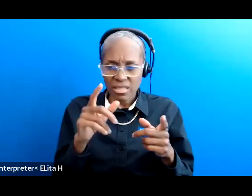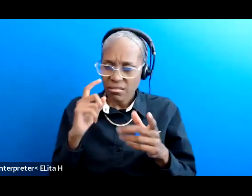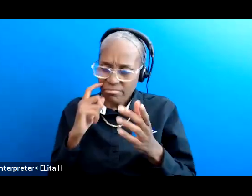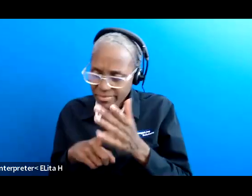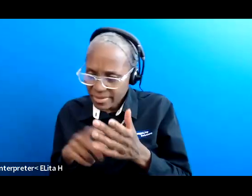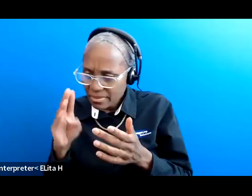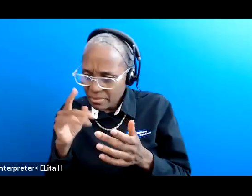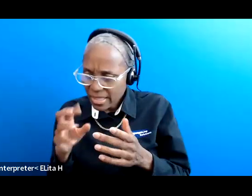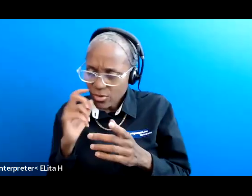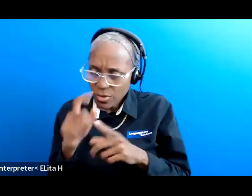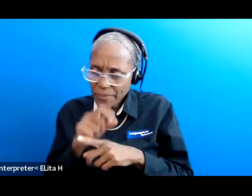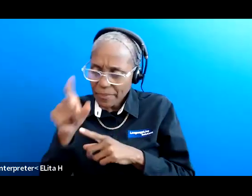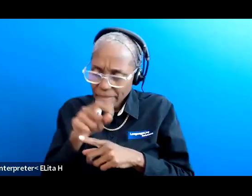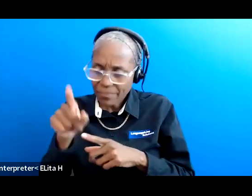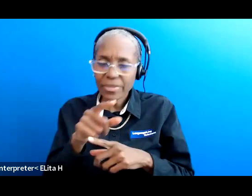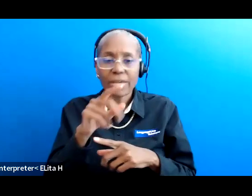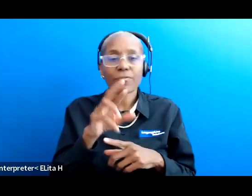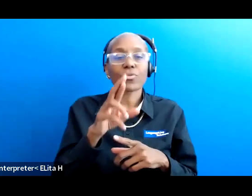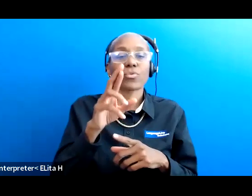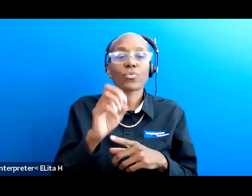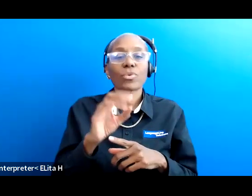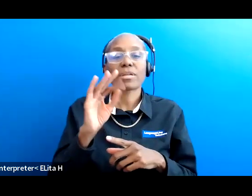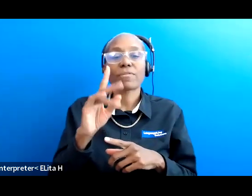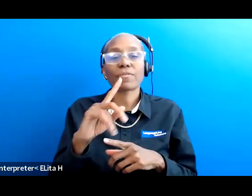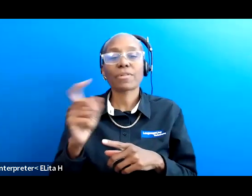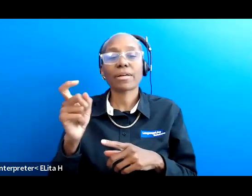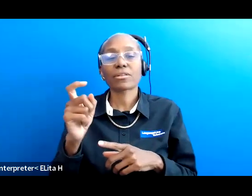So sometimes there's a reflex arc that you can capture doing that